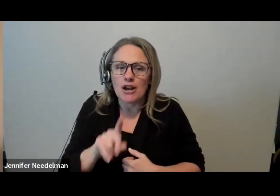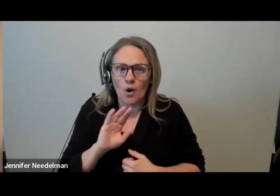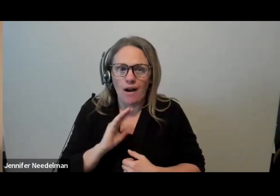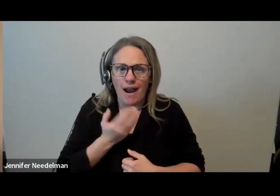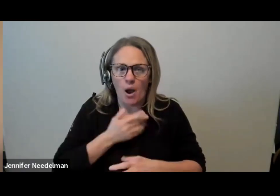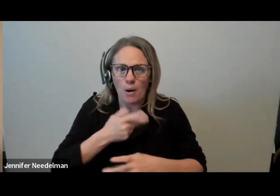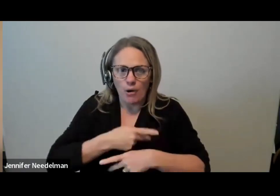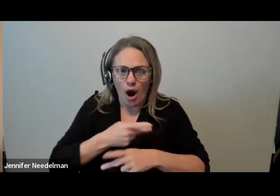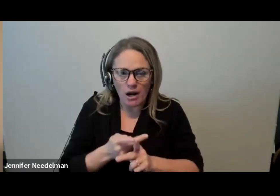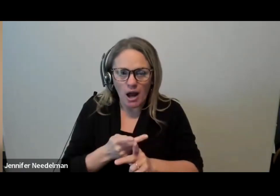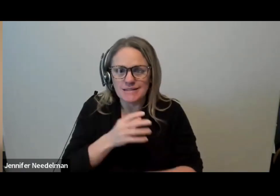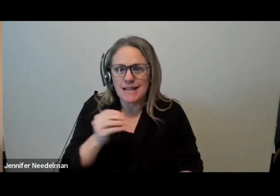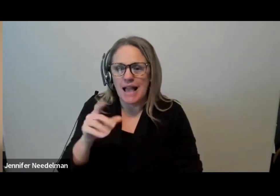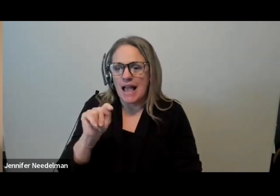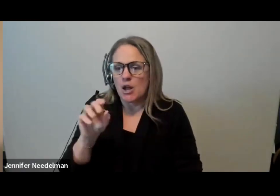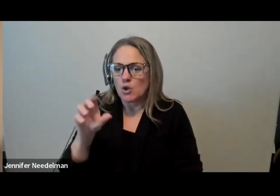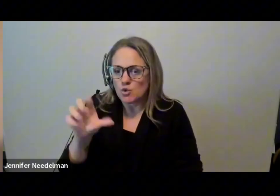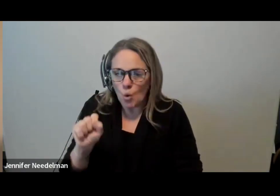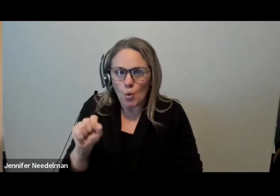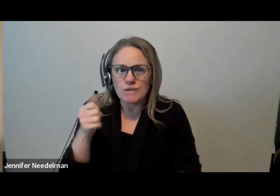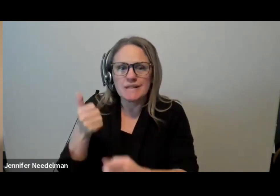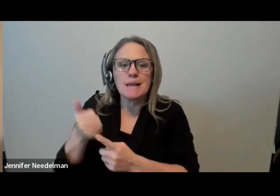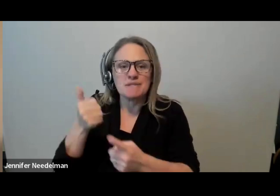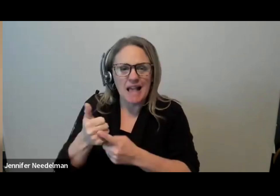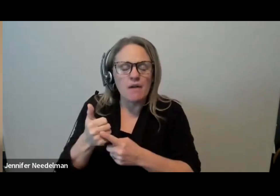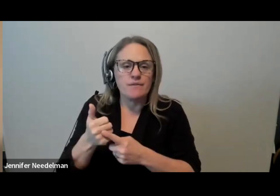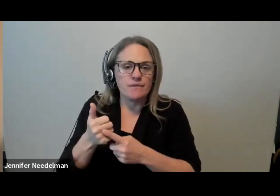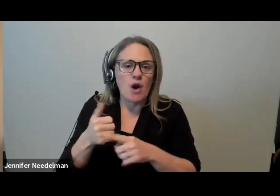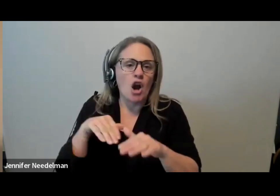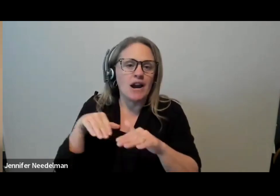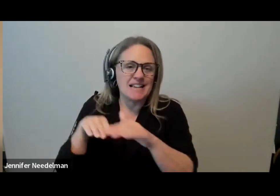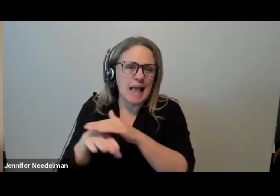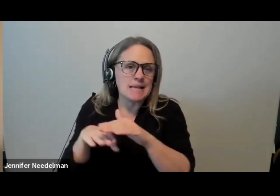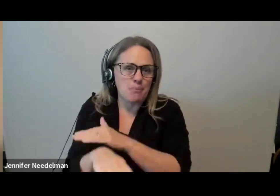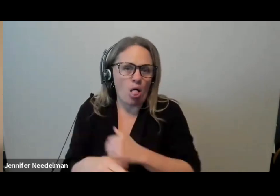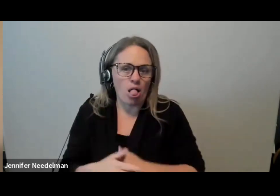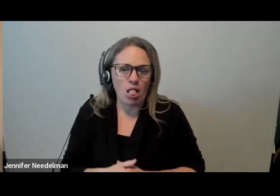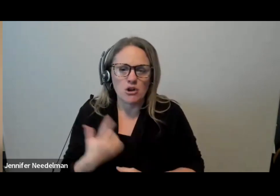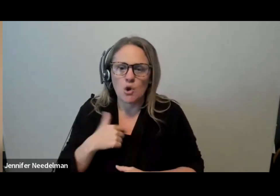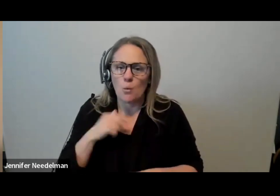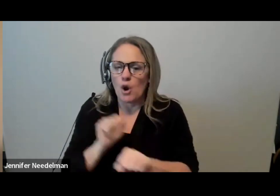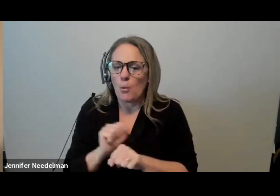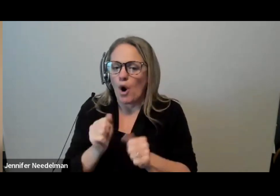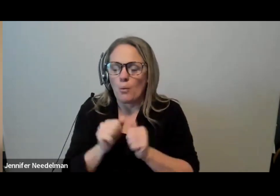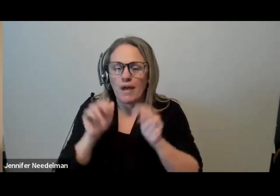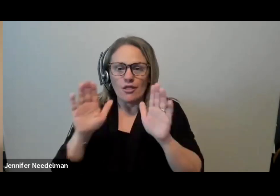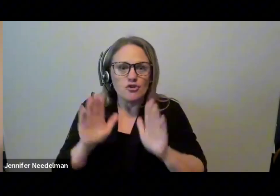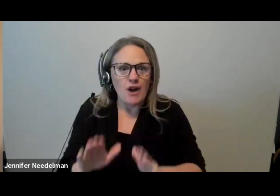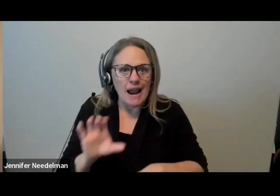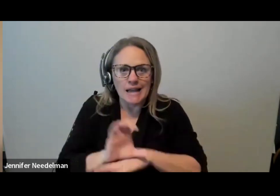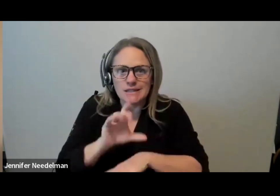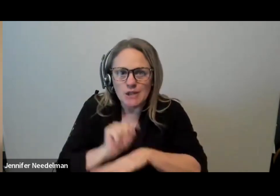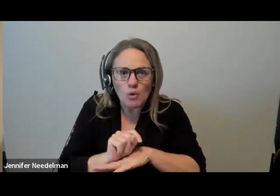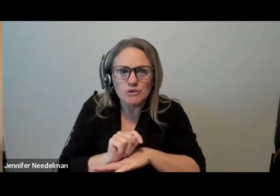and tools themselves are accessible. So we work with incredible consultants who have a variety of different needs.